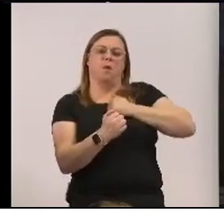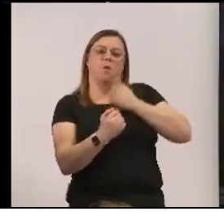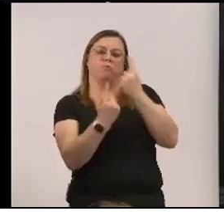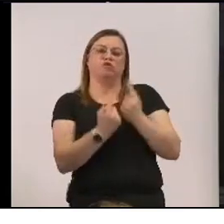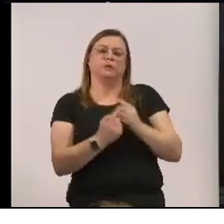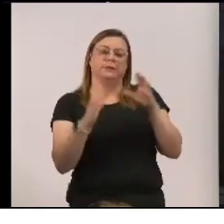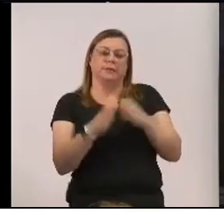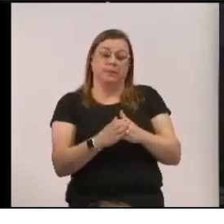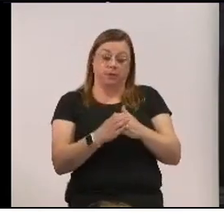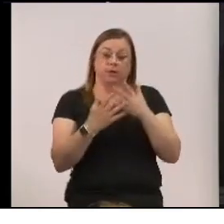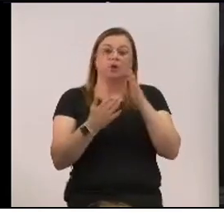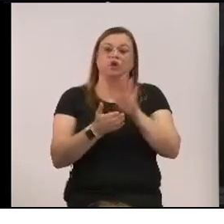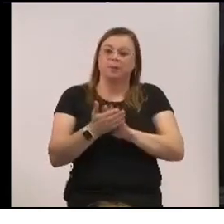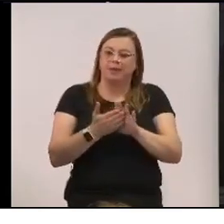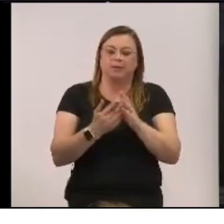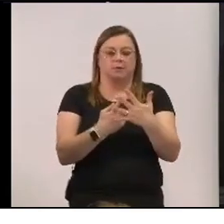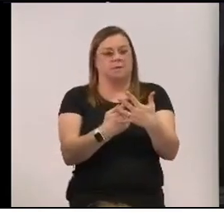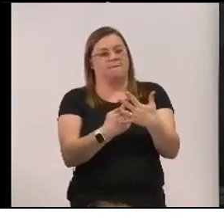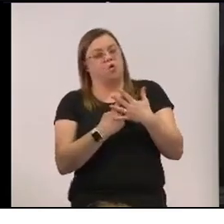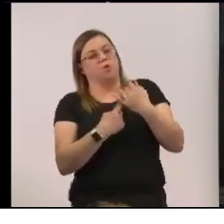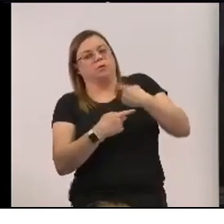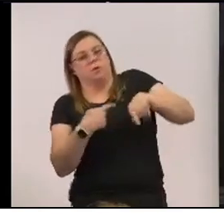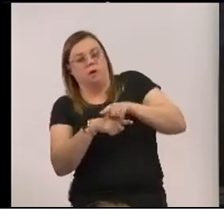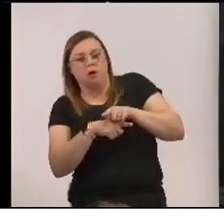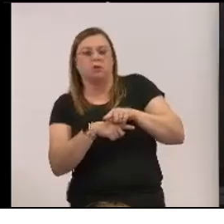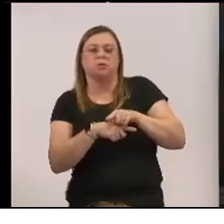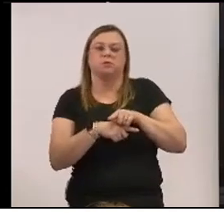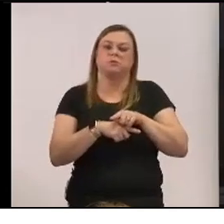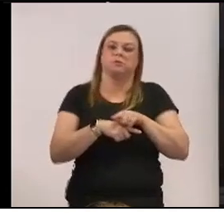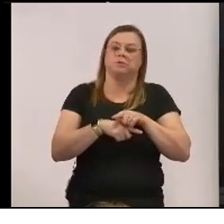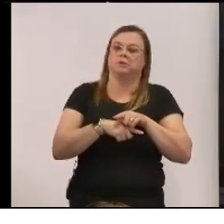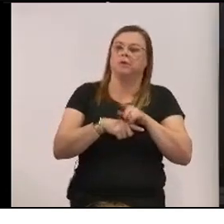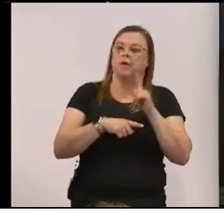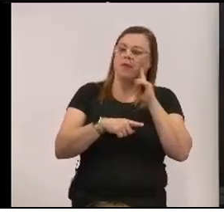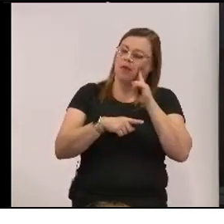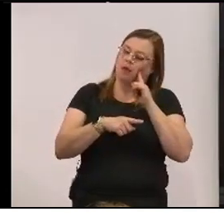having that being a forcing factor within our company, I think is going to play a big role.